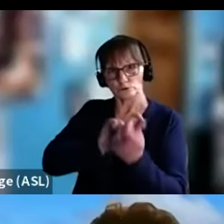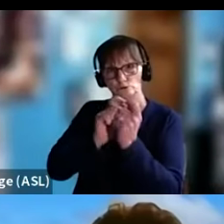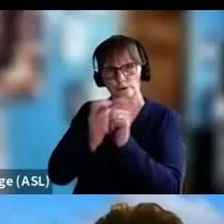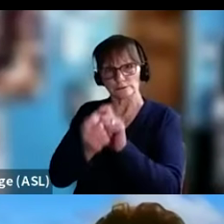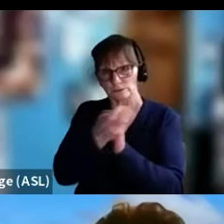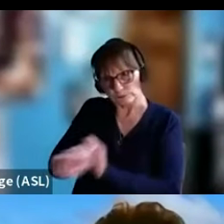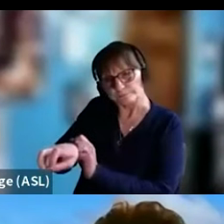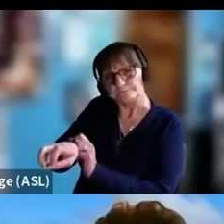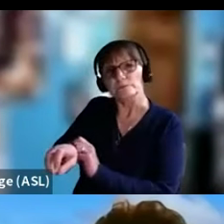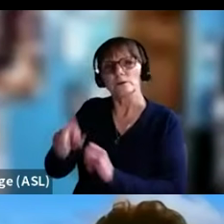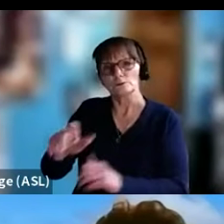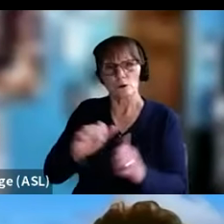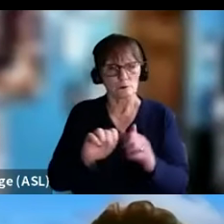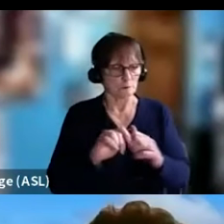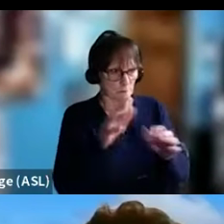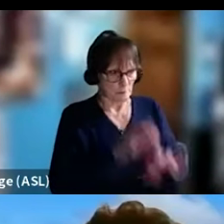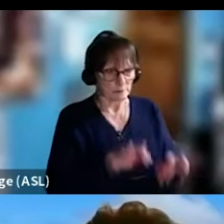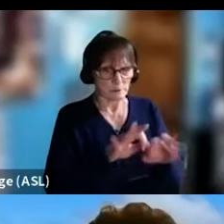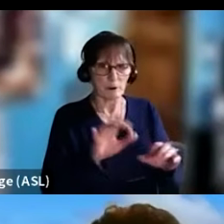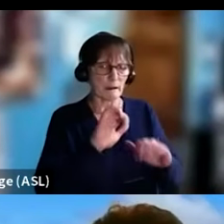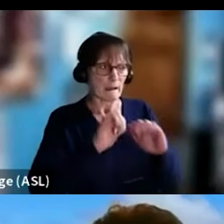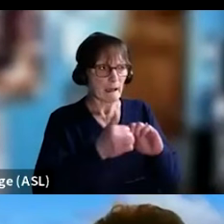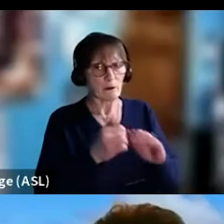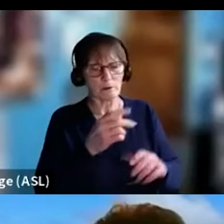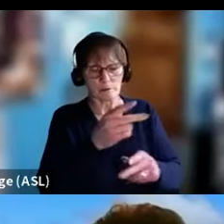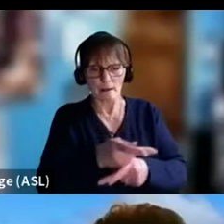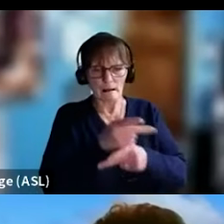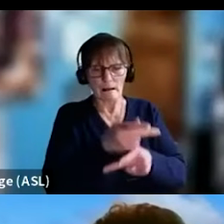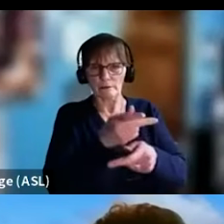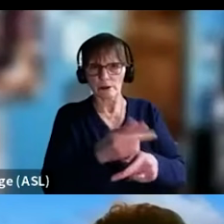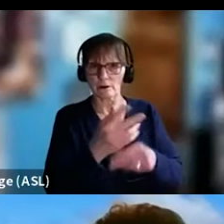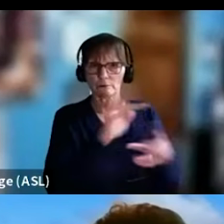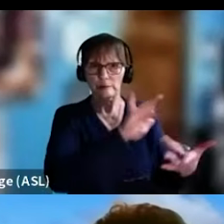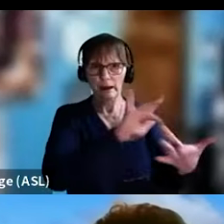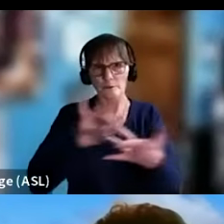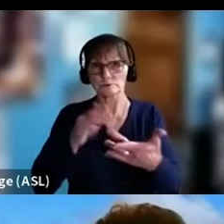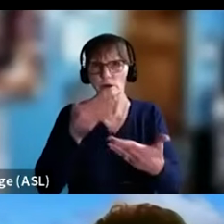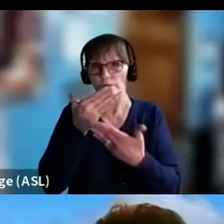of how we pair healthcare outreach with helping support. So thank you for sharing that example.